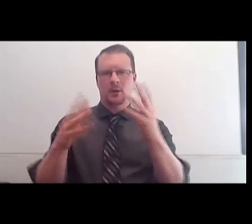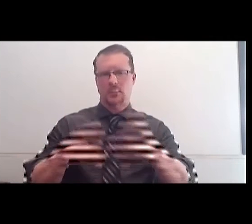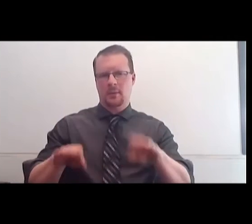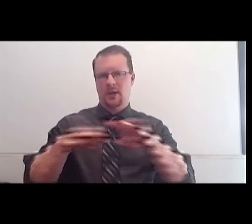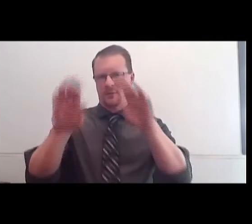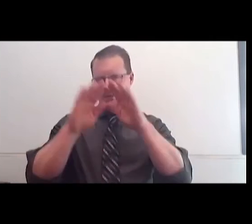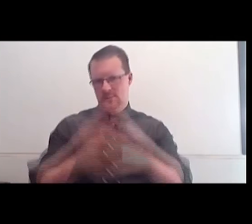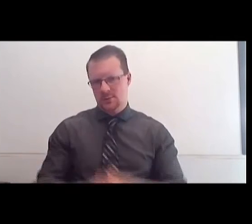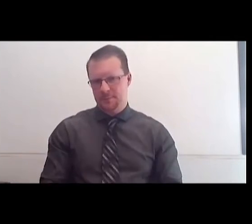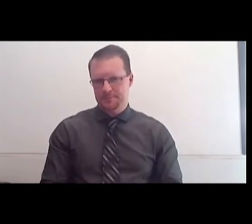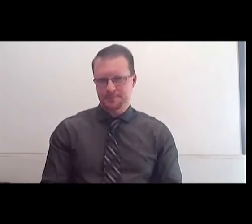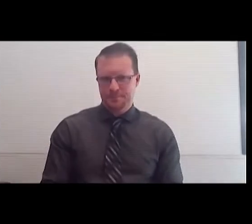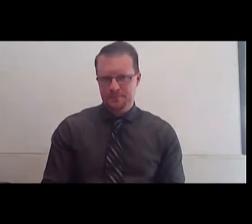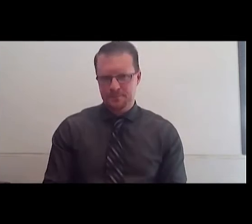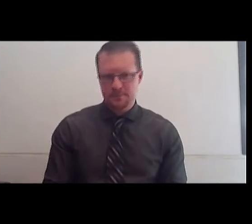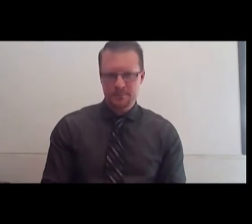in this process on multiple levels.